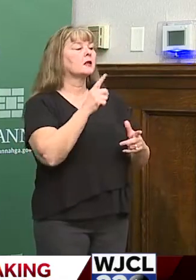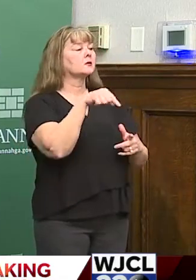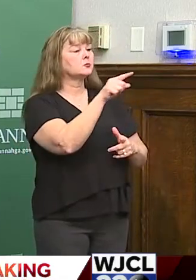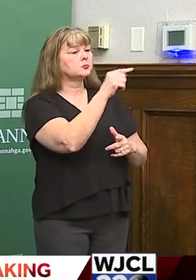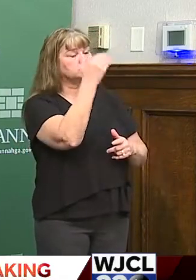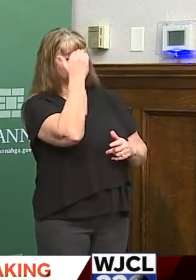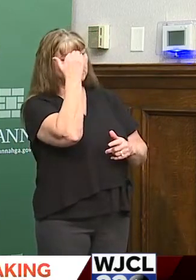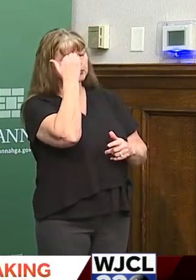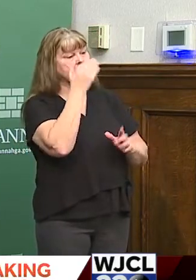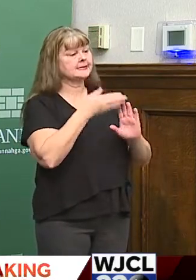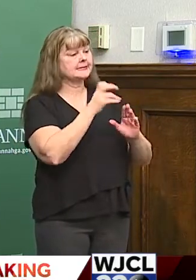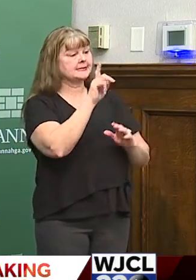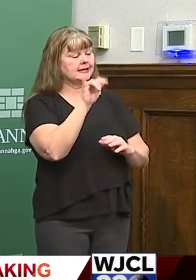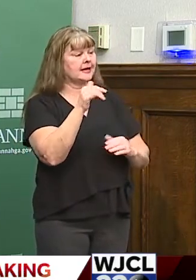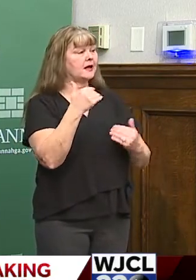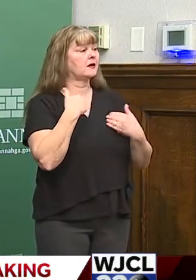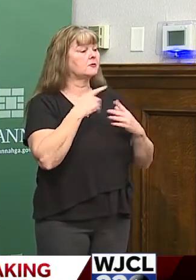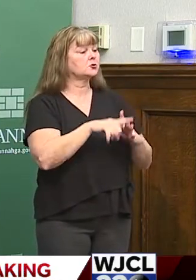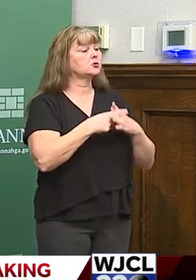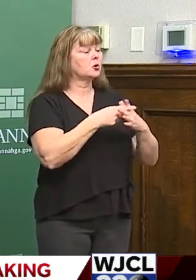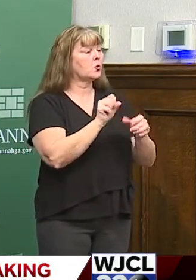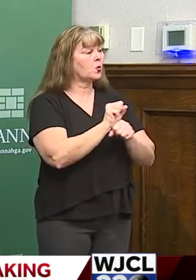I WON'T TOUCH YOUR STUFF, I PROMISE.